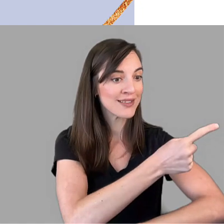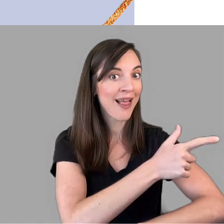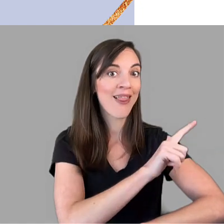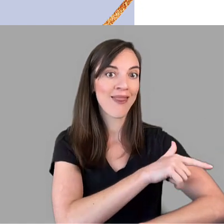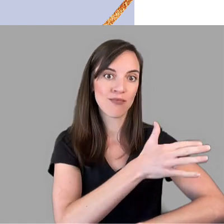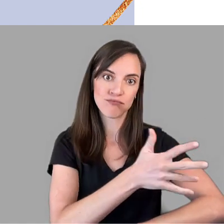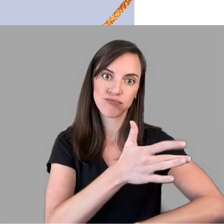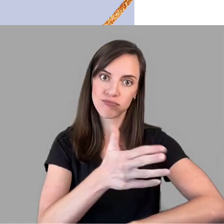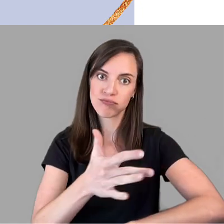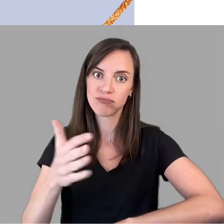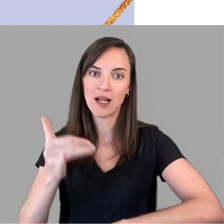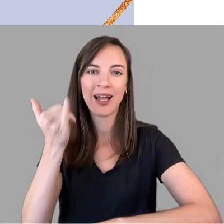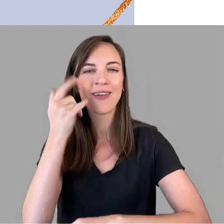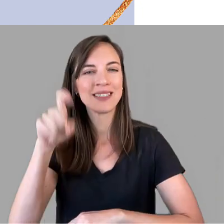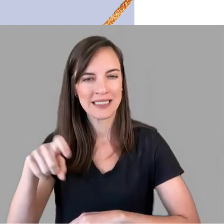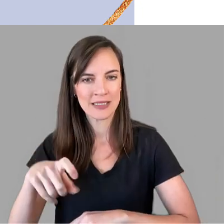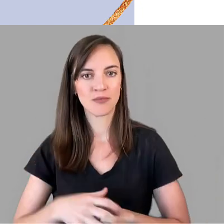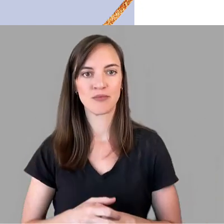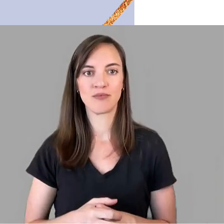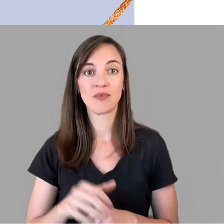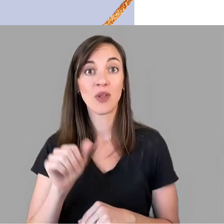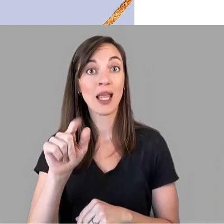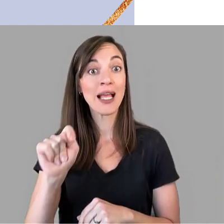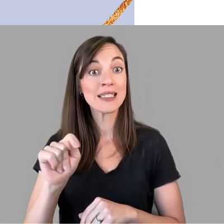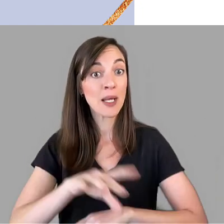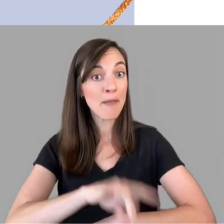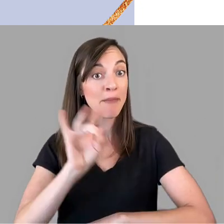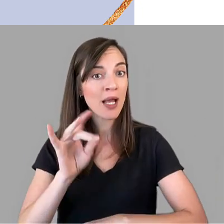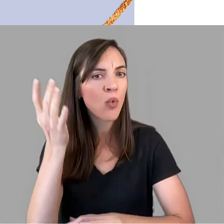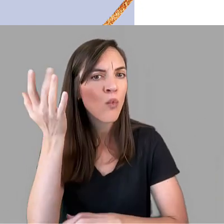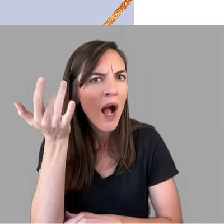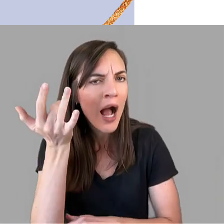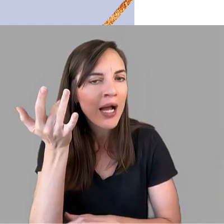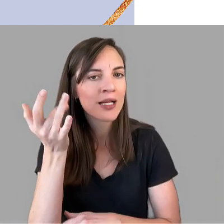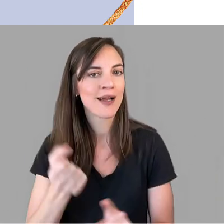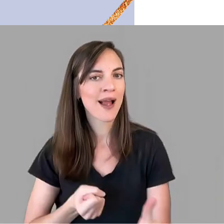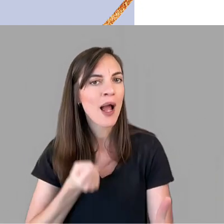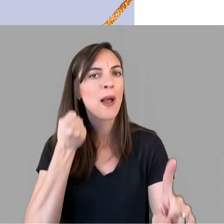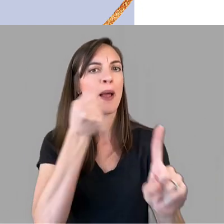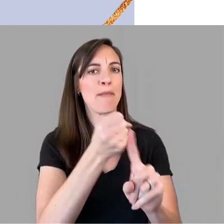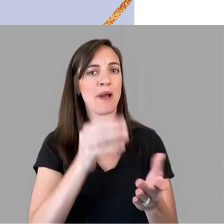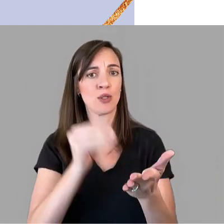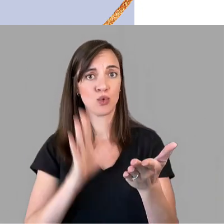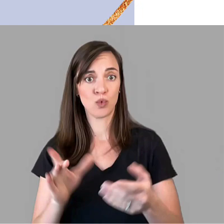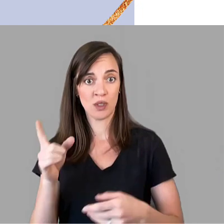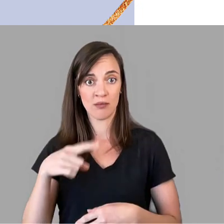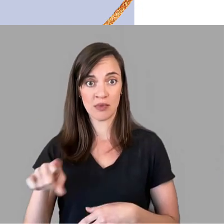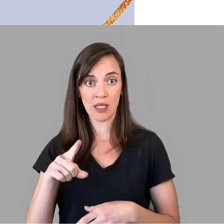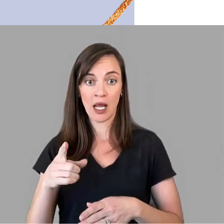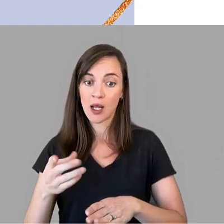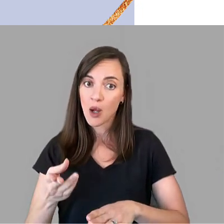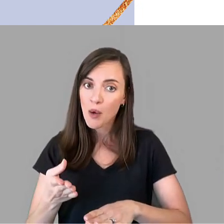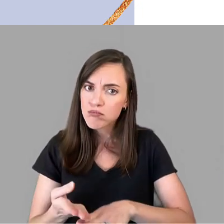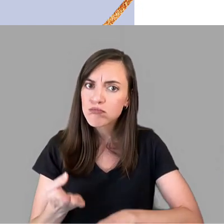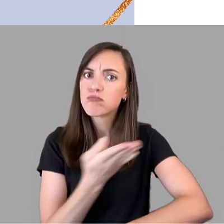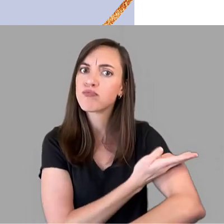device. The identification and selection of AT should include considering what will